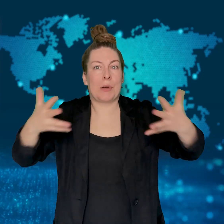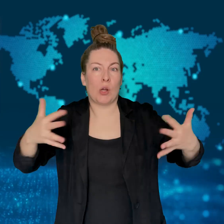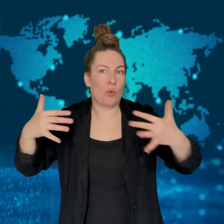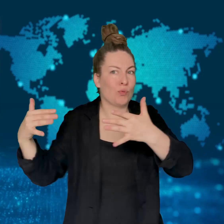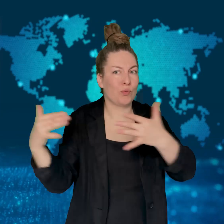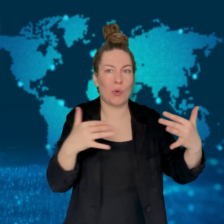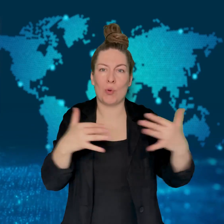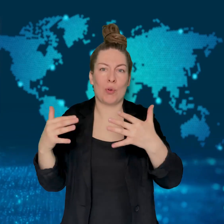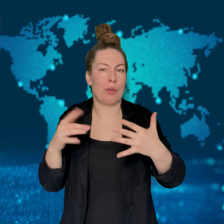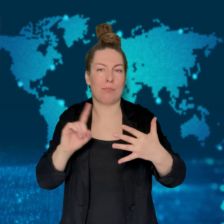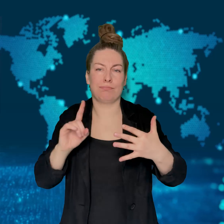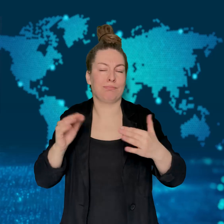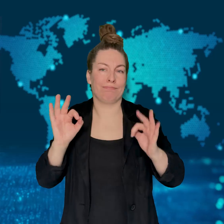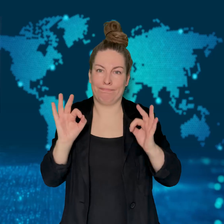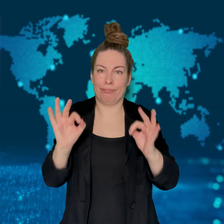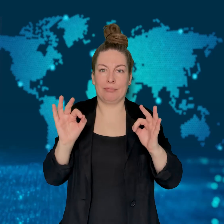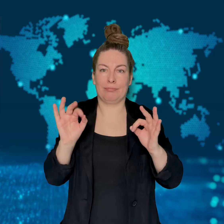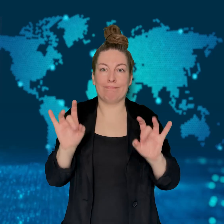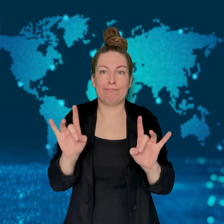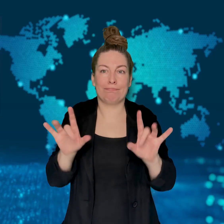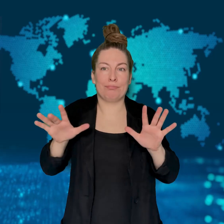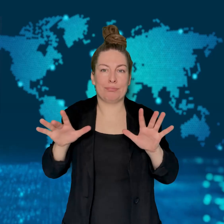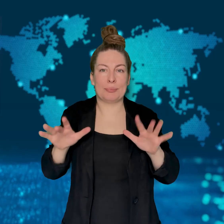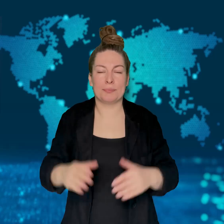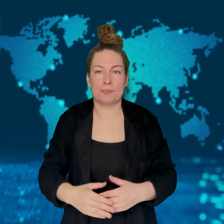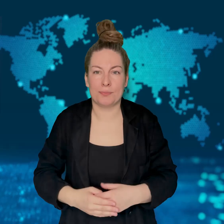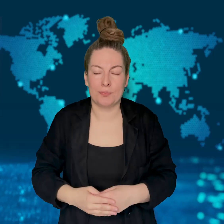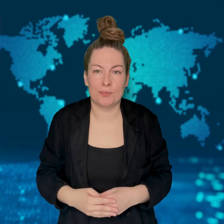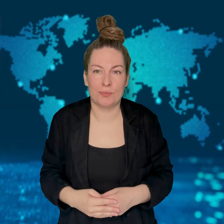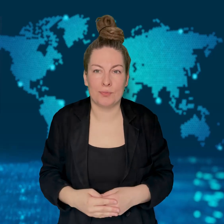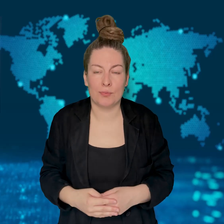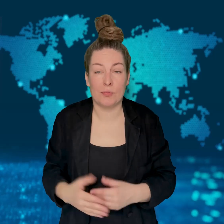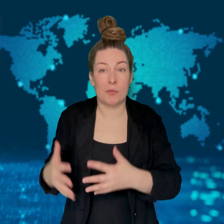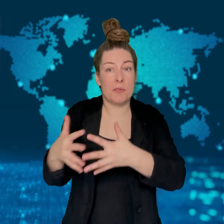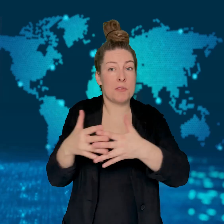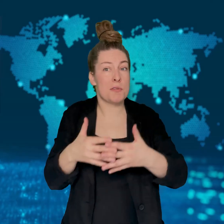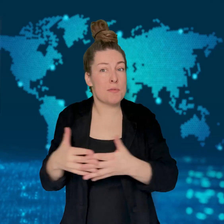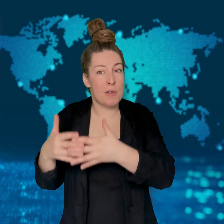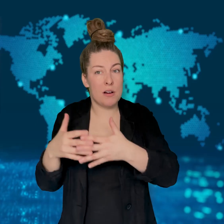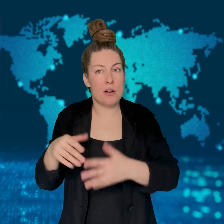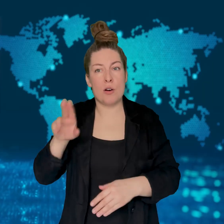In response to Iran's attacks, the US and the UK have imposed